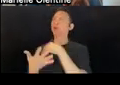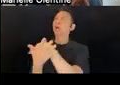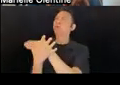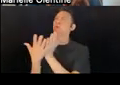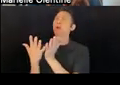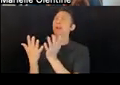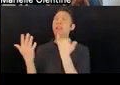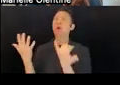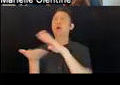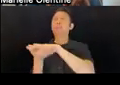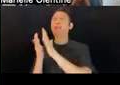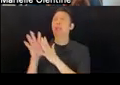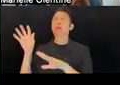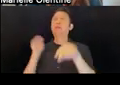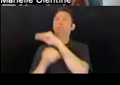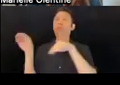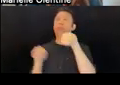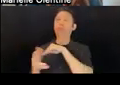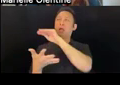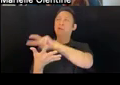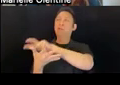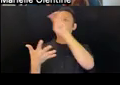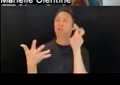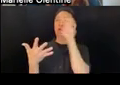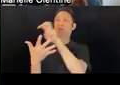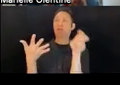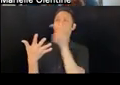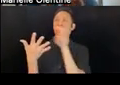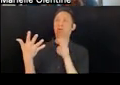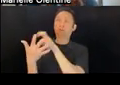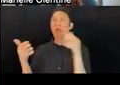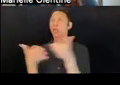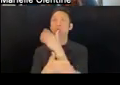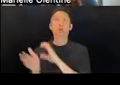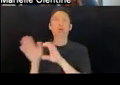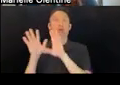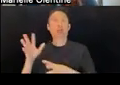should always read the eligibility requirements. But especially if you're going after world premiere